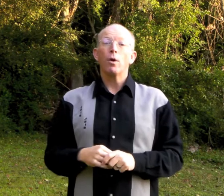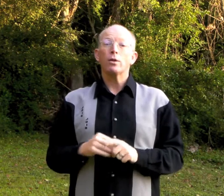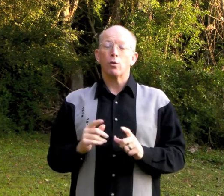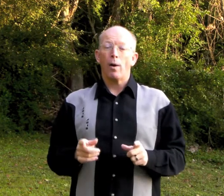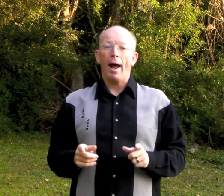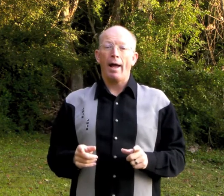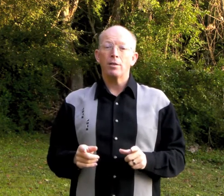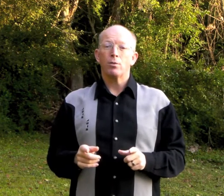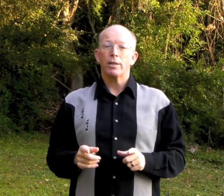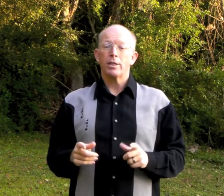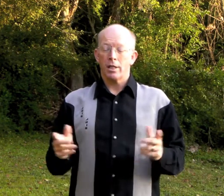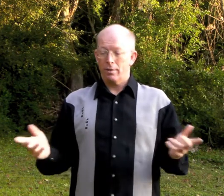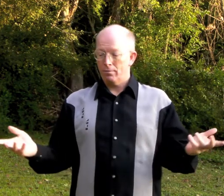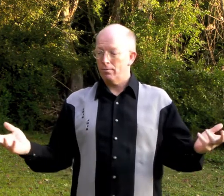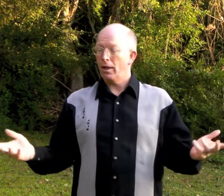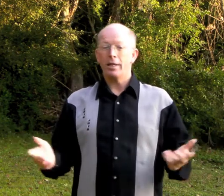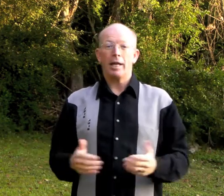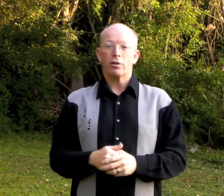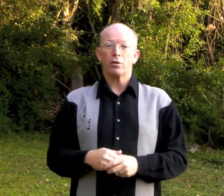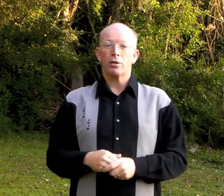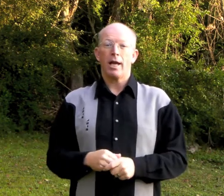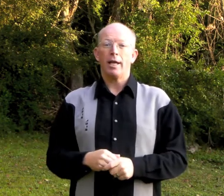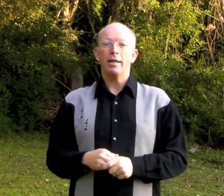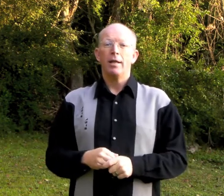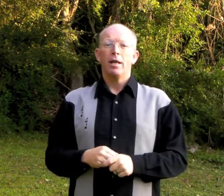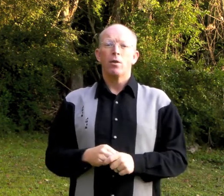The word GRASS, which is a NATURE sign.